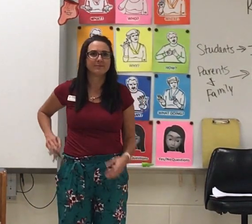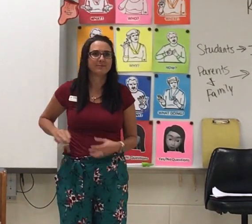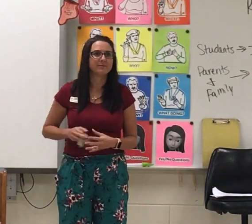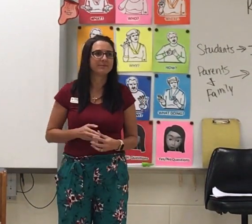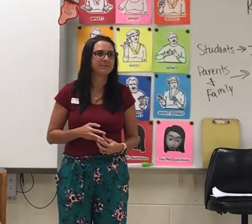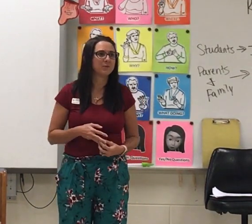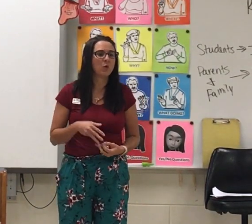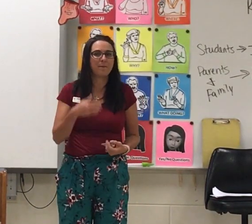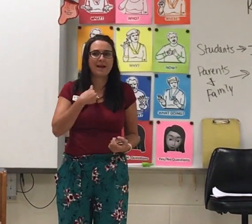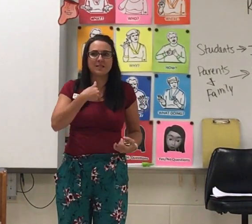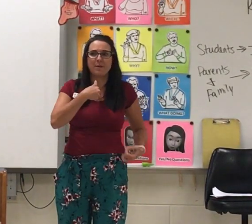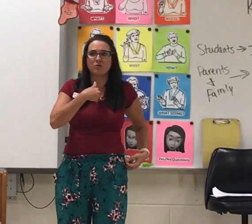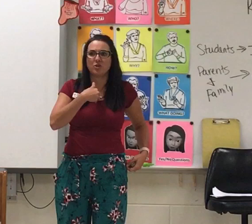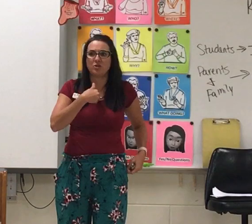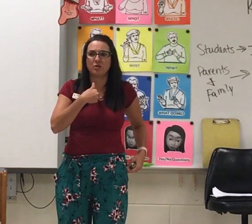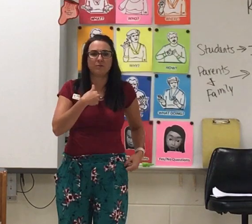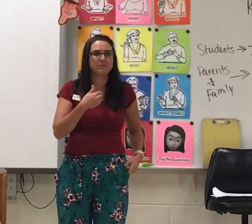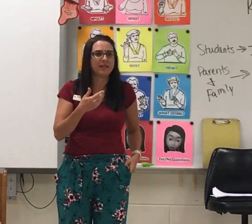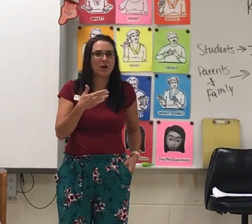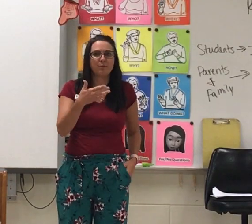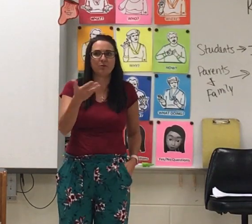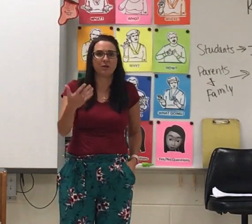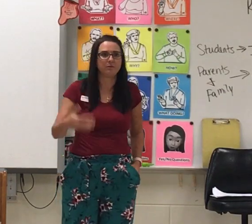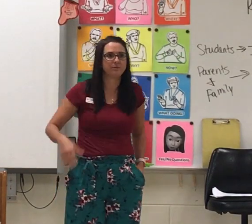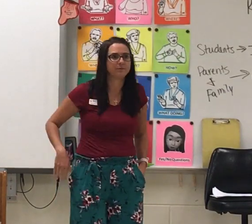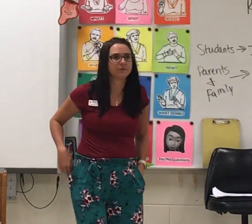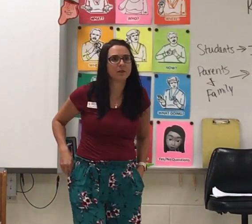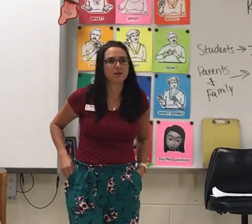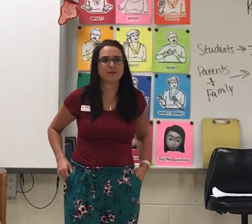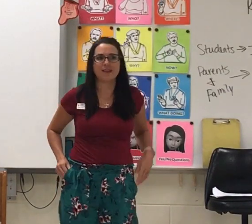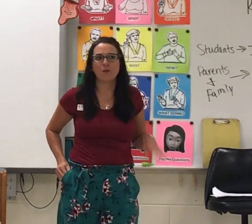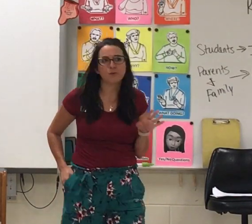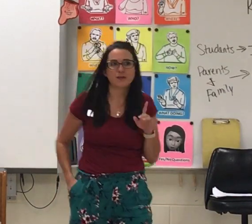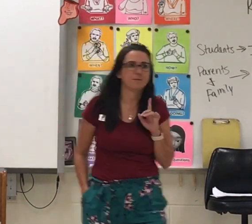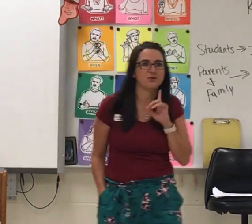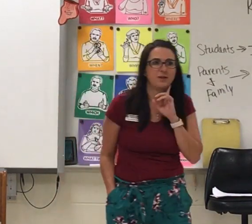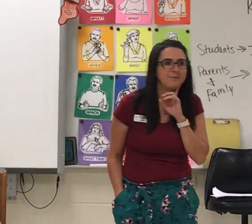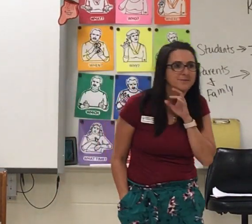what am I supposed to do to help you earn